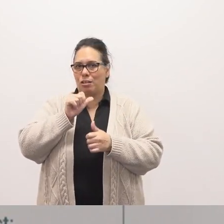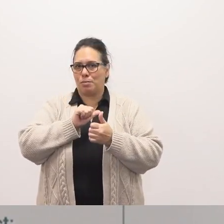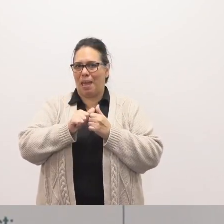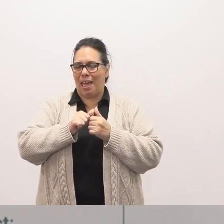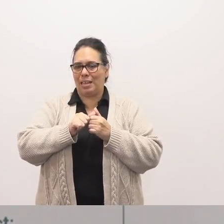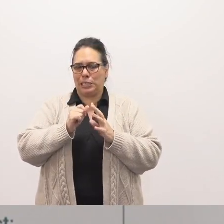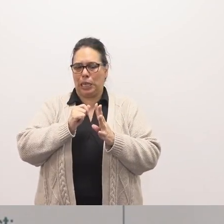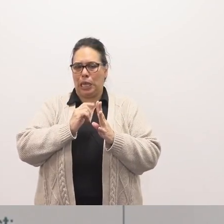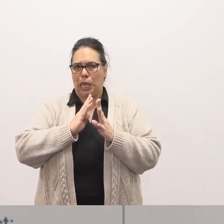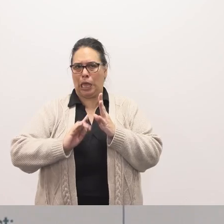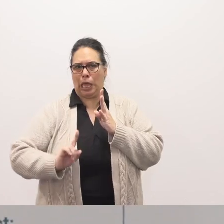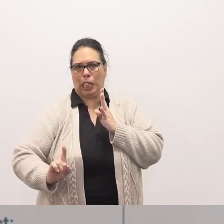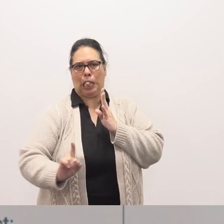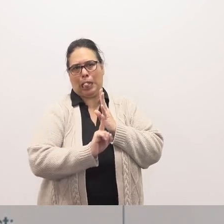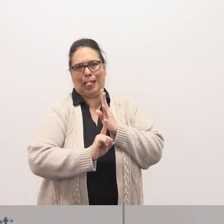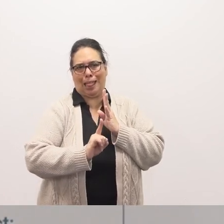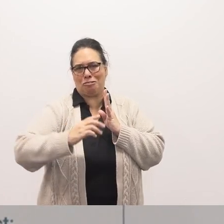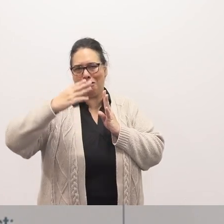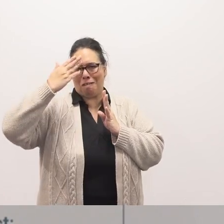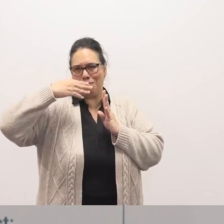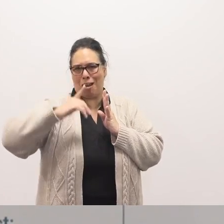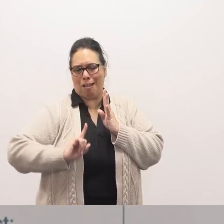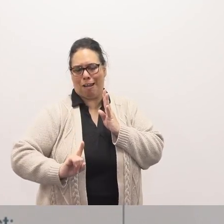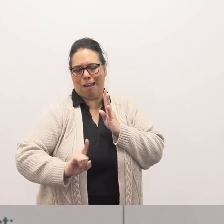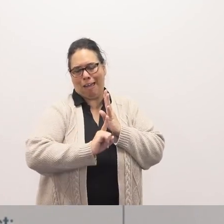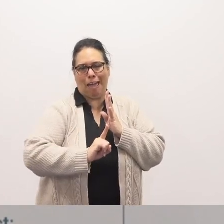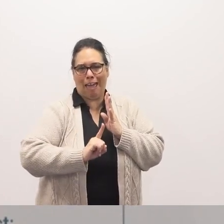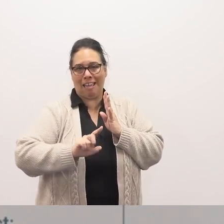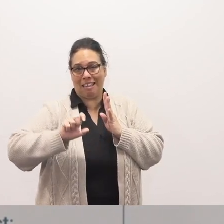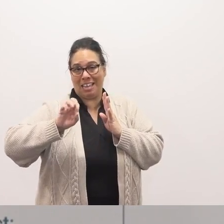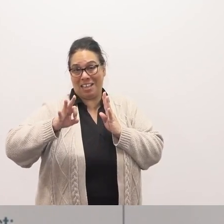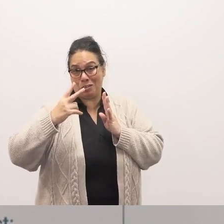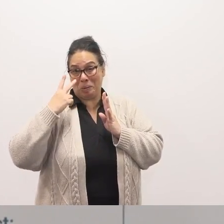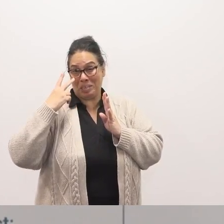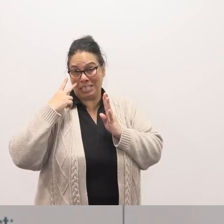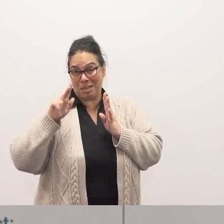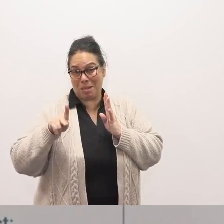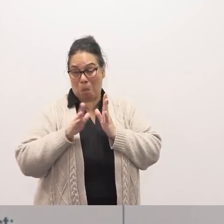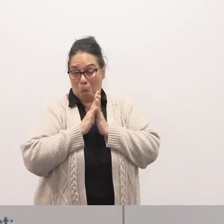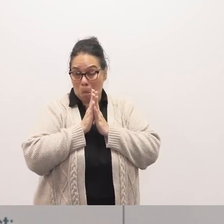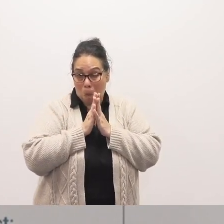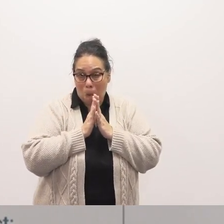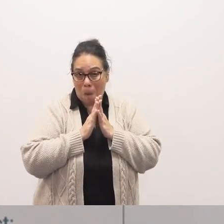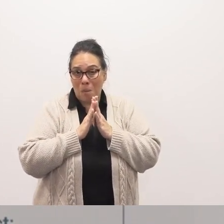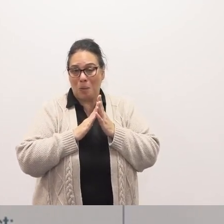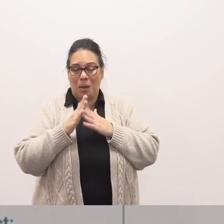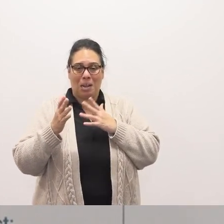And if you've ever seen people motivated to celebrate what it was that they had, that was great.